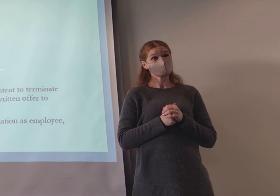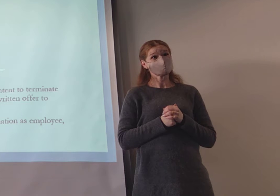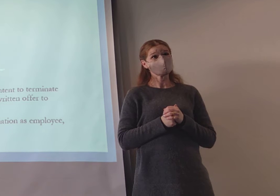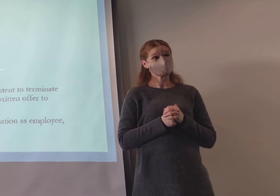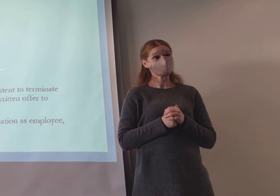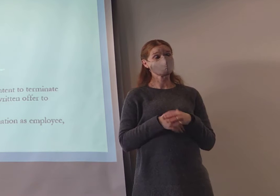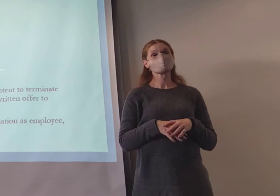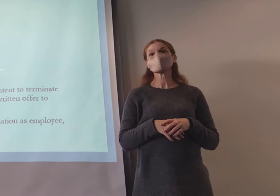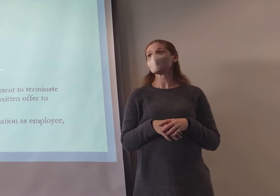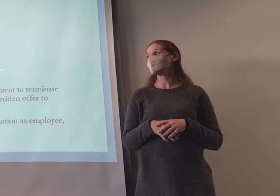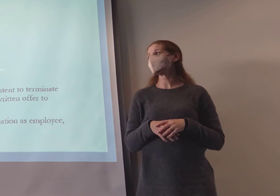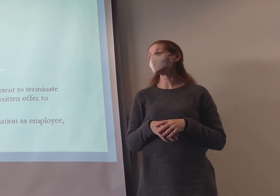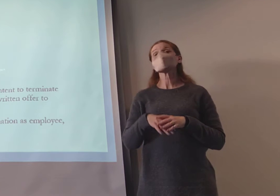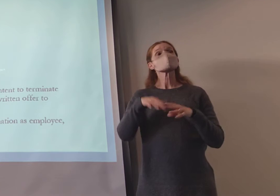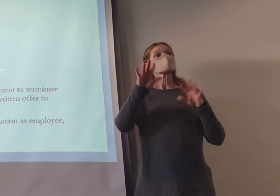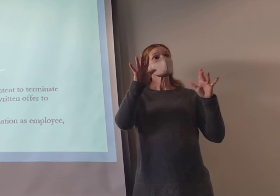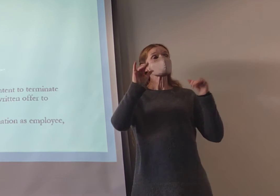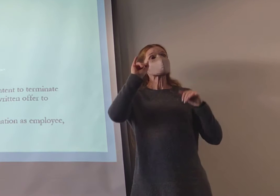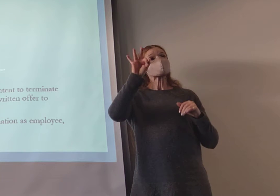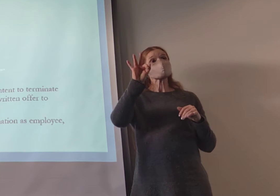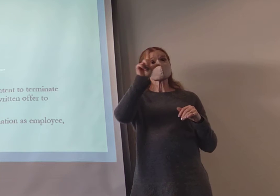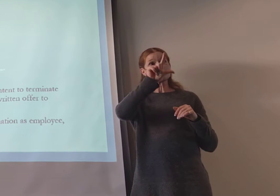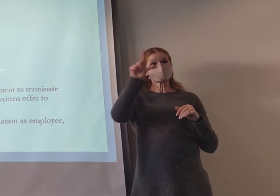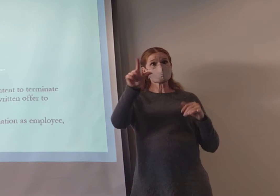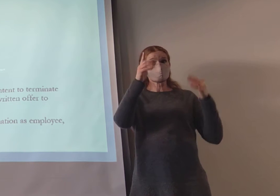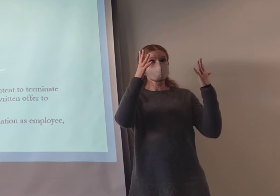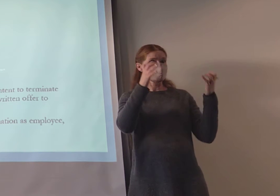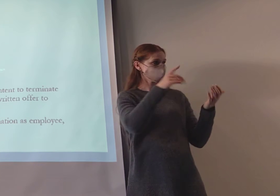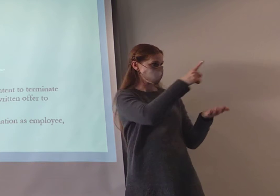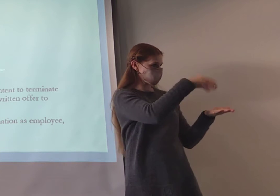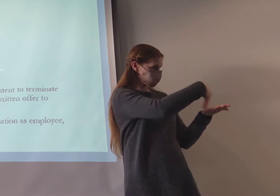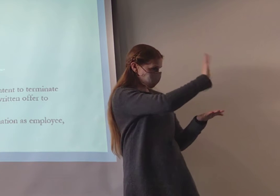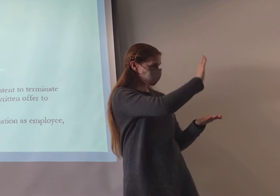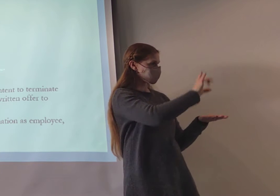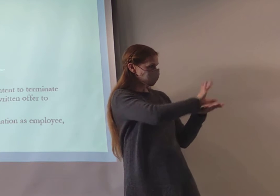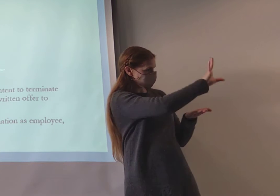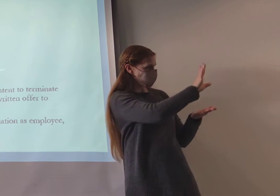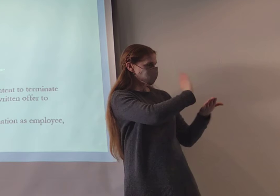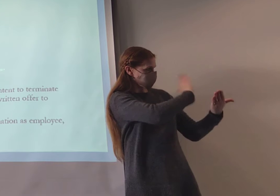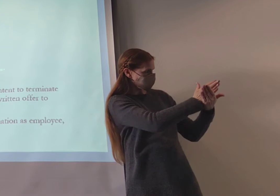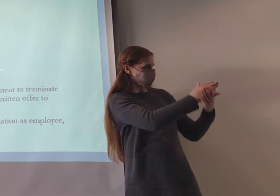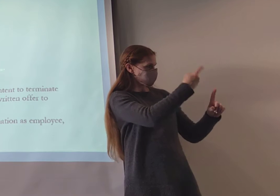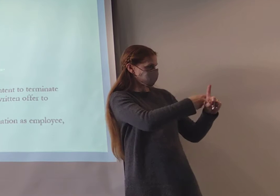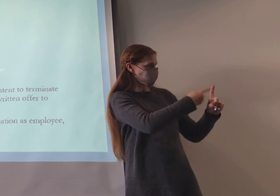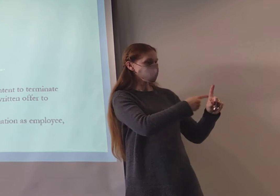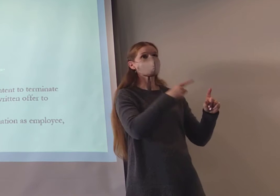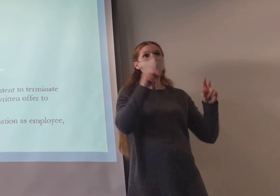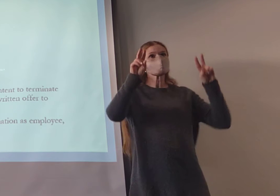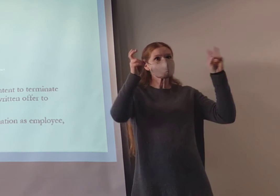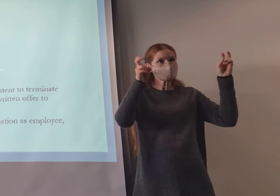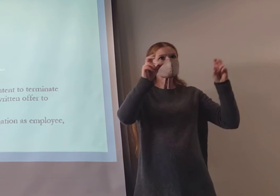If a landlord wants to terminate the tenancy or evict someone for an at-fault reason, if